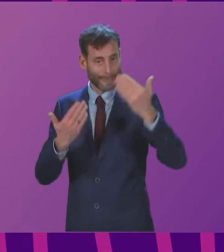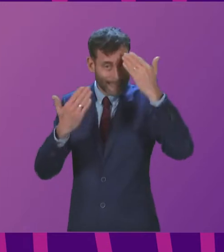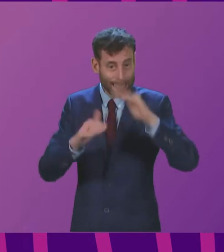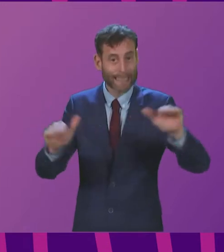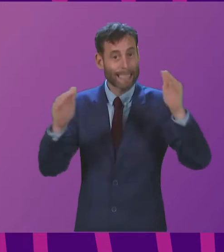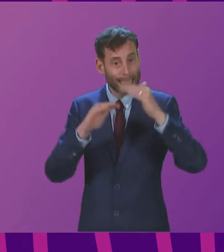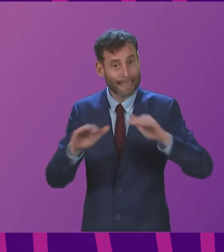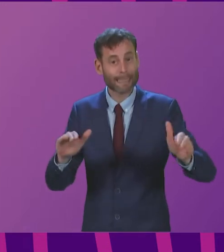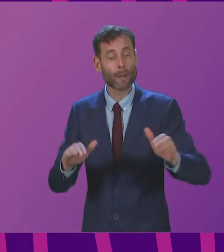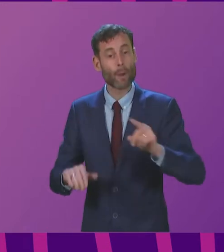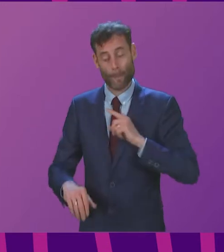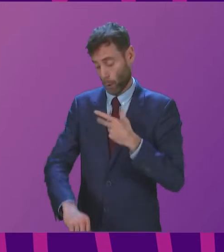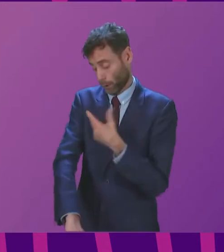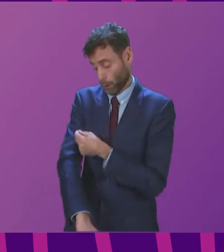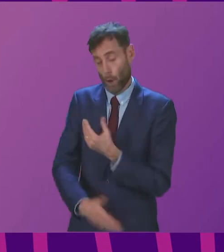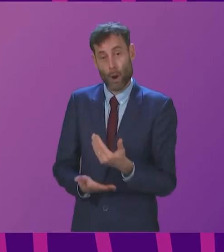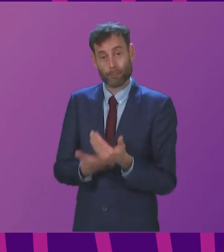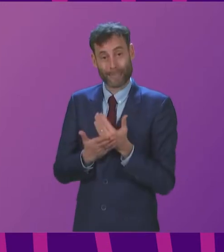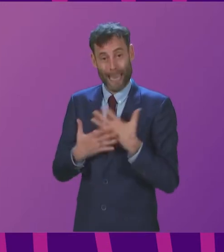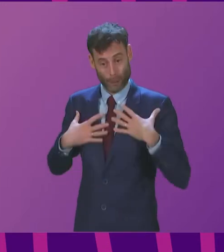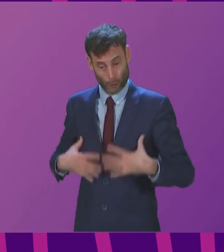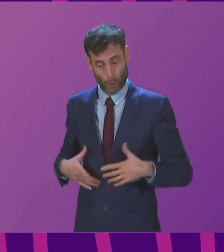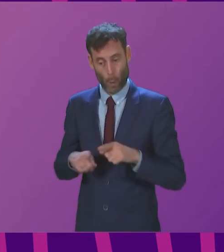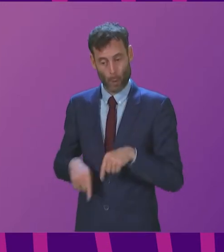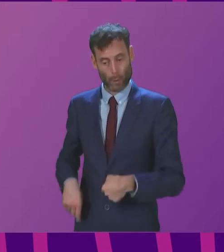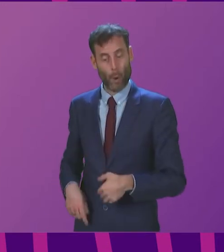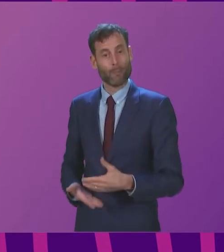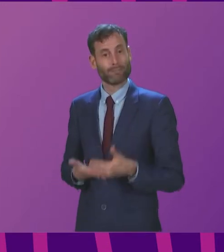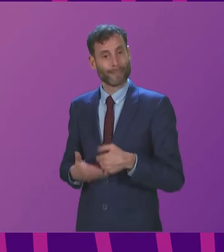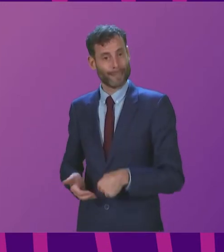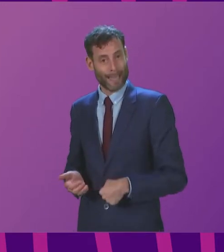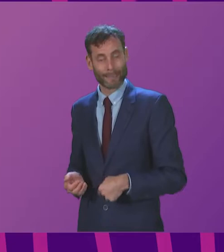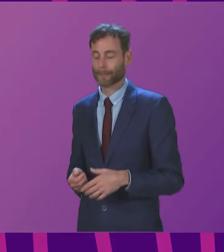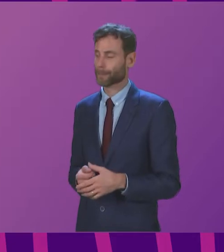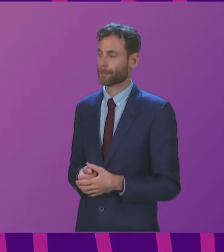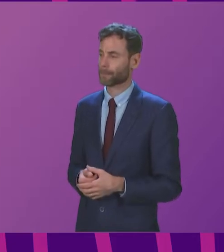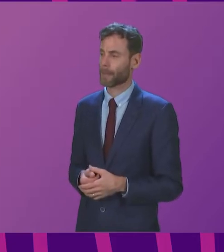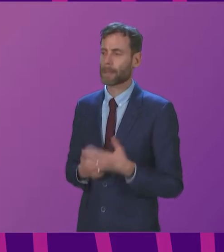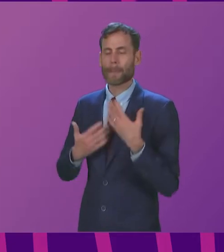which protects them and their unborn child. There has been some concern